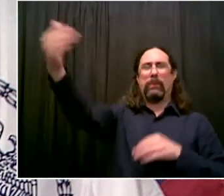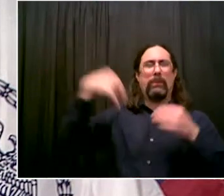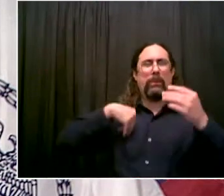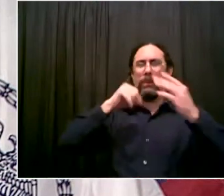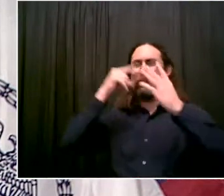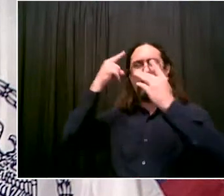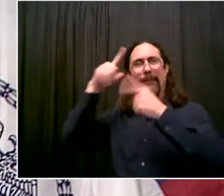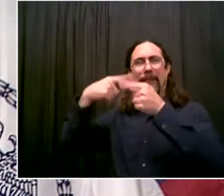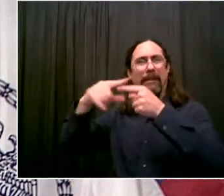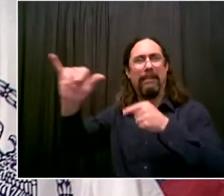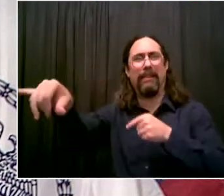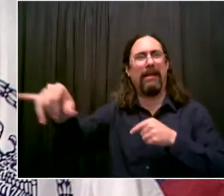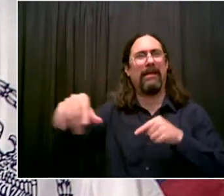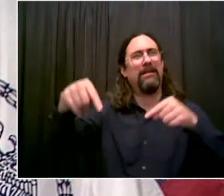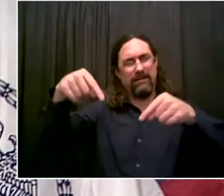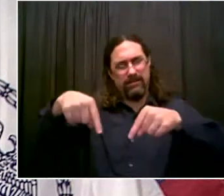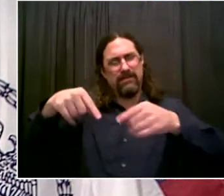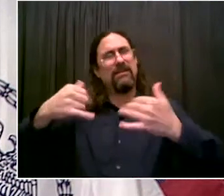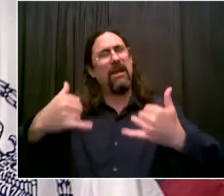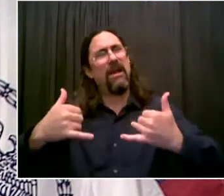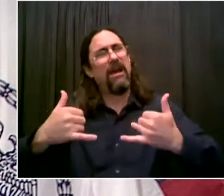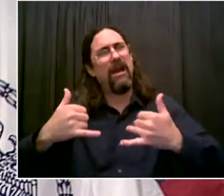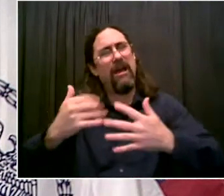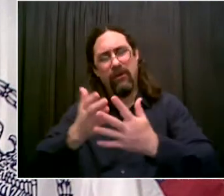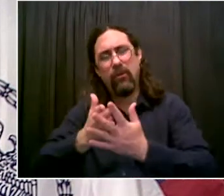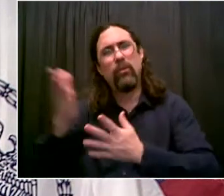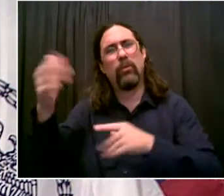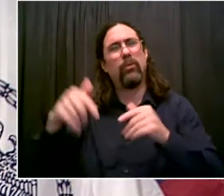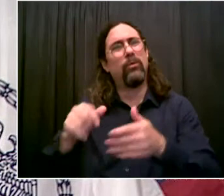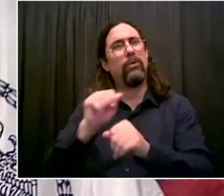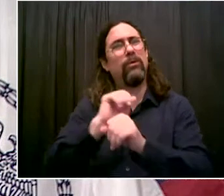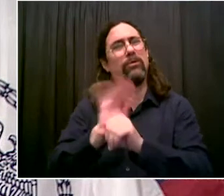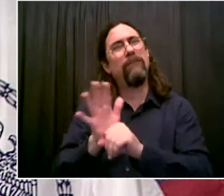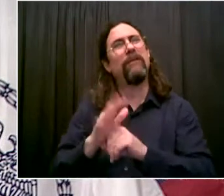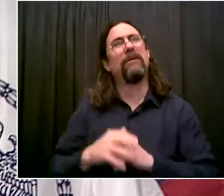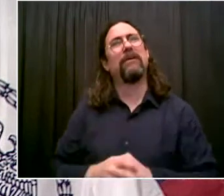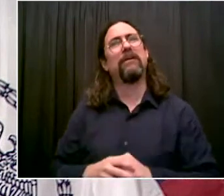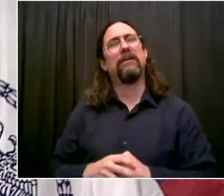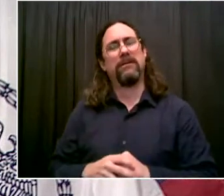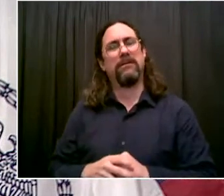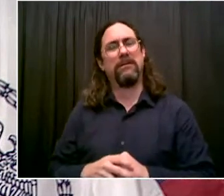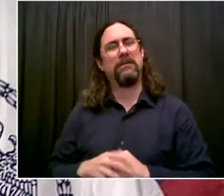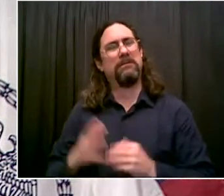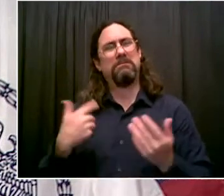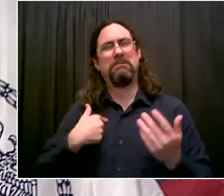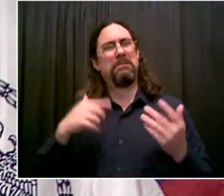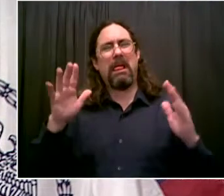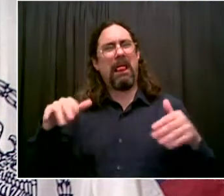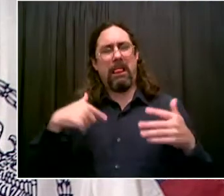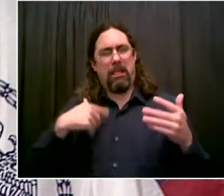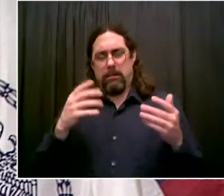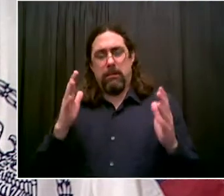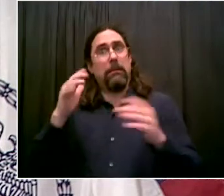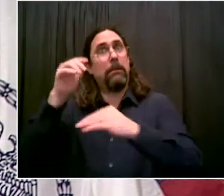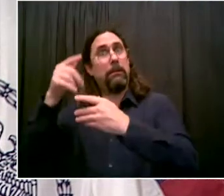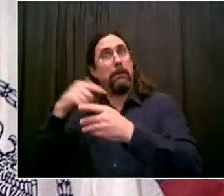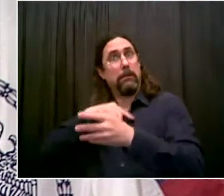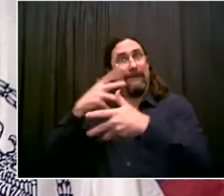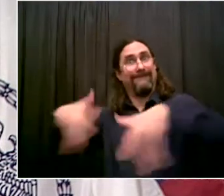I WAS JUST WONDERINIG F YOU OUCLD UPDATE ON THE STATUS OF THAT? NOTHING TO SAY THERE, MICHAEL. I AM FOCUSED ON FIGHTINCOG VID- FOCUSED ON A RECEOVRFY ORAL L OF US, NO PLANS TO REPORT TO